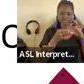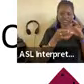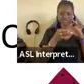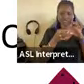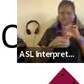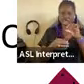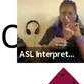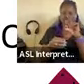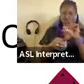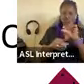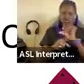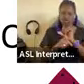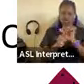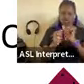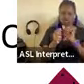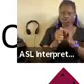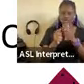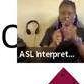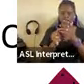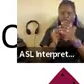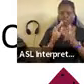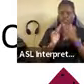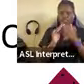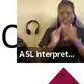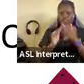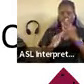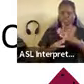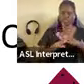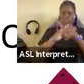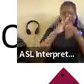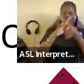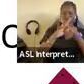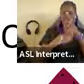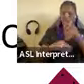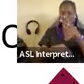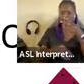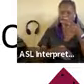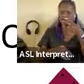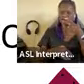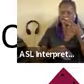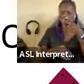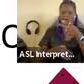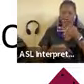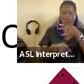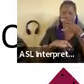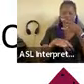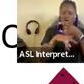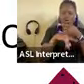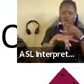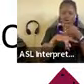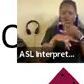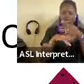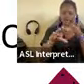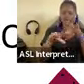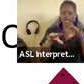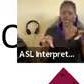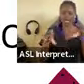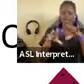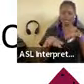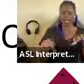to prevent tobacco use, to prevent the use of alcohol and other substance abuse. Well, what we've seen is that communities